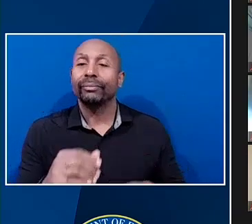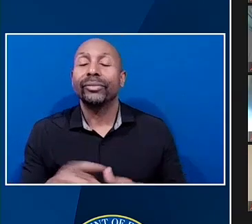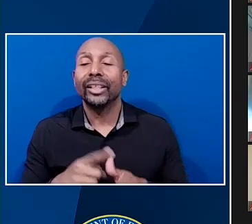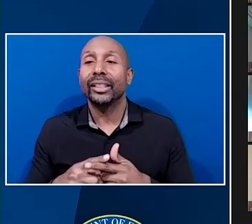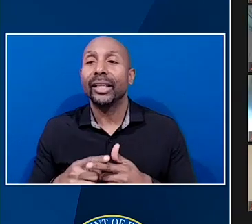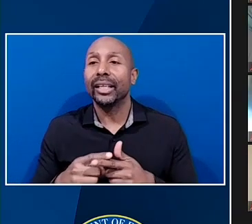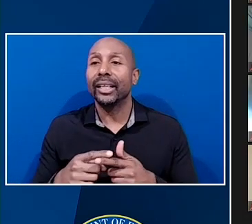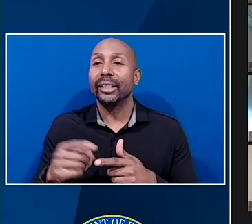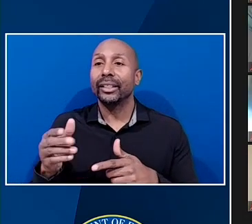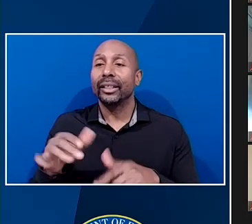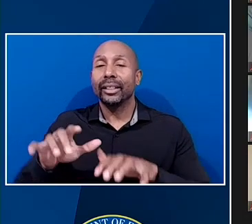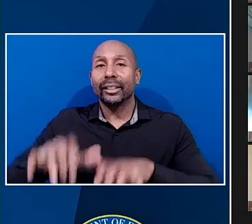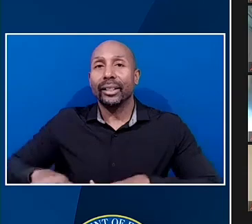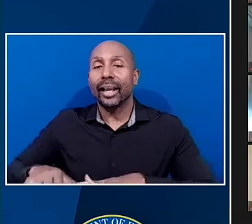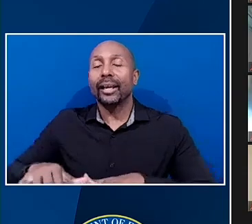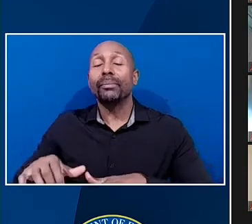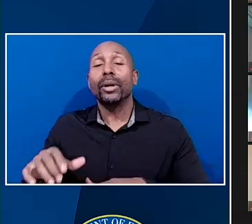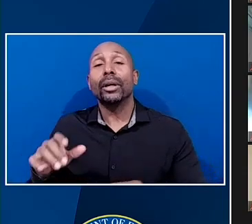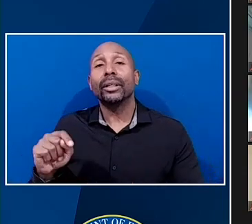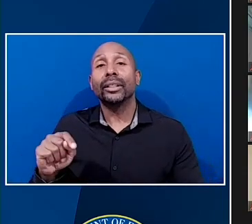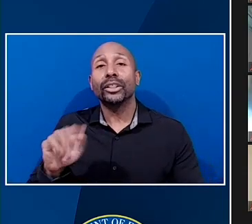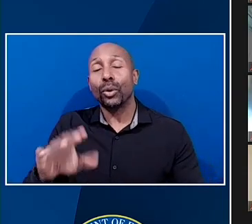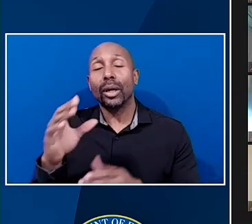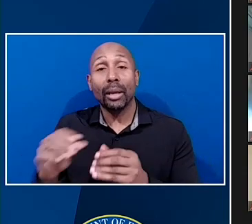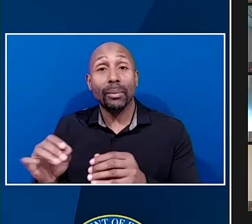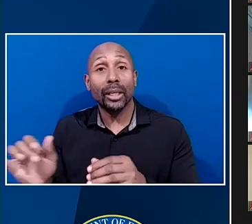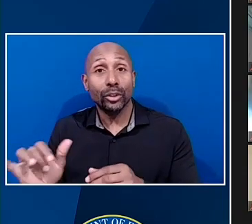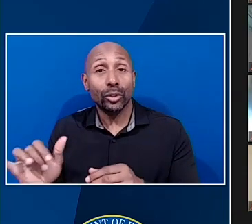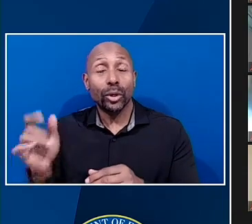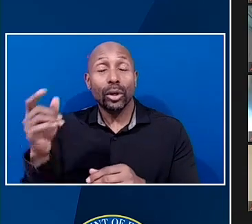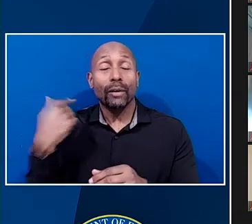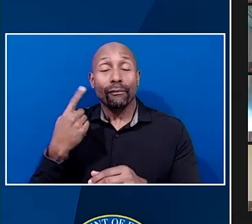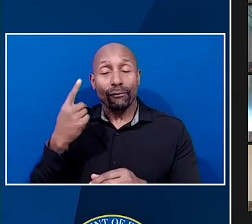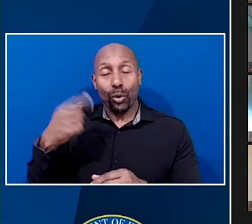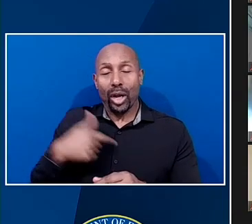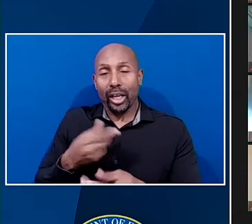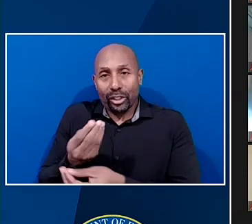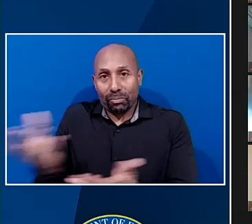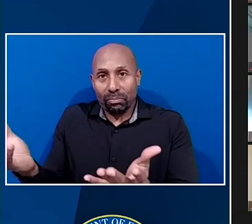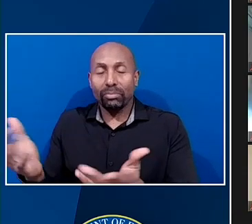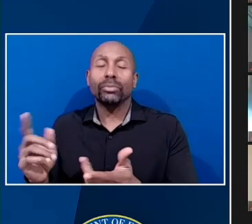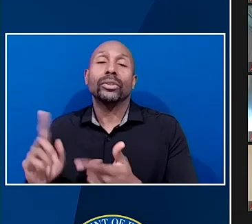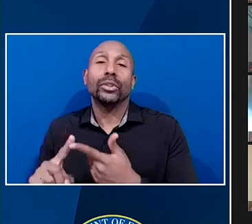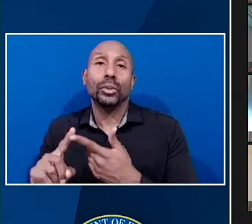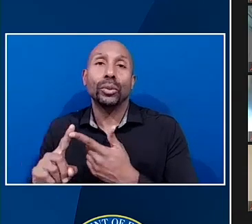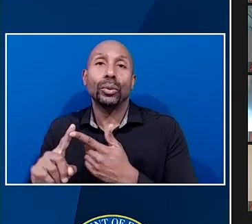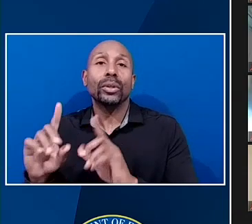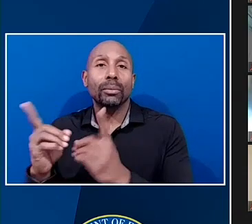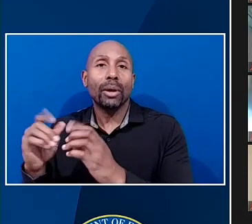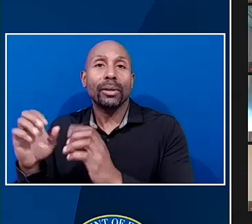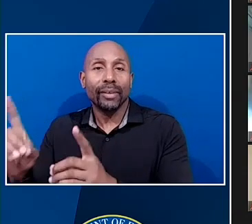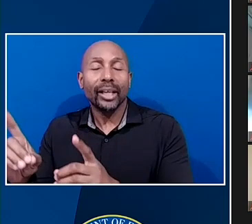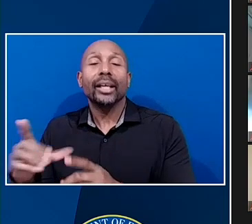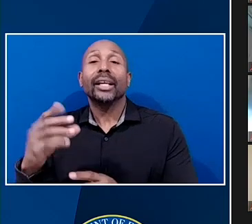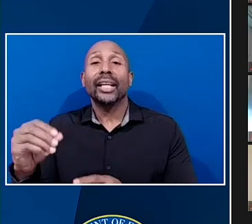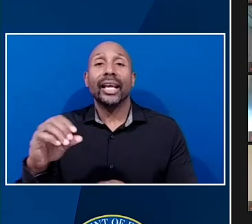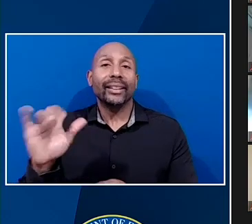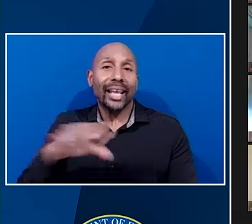the chat box, and through proposals and information sharing through Gmail. Alright, without further ado, I would like